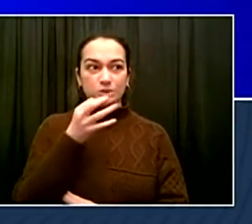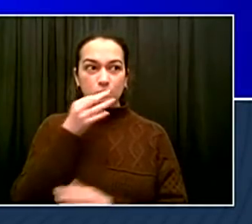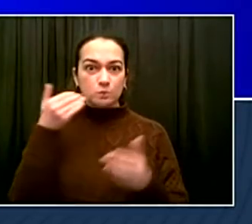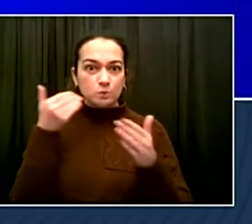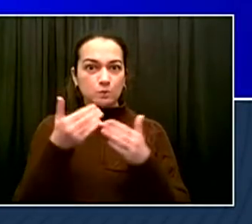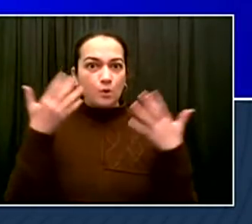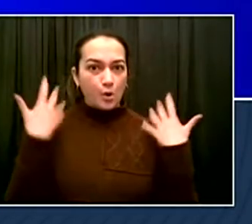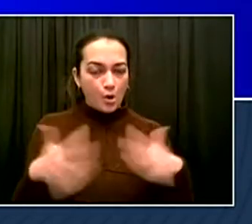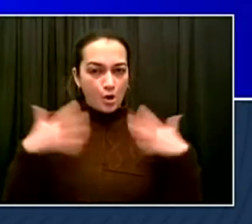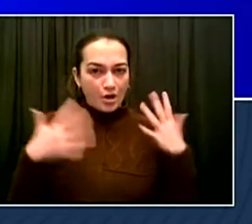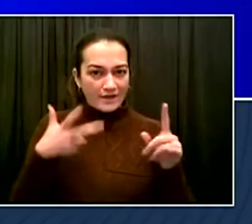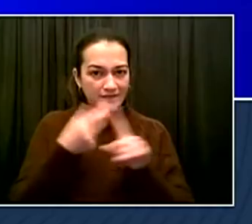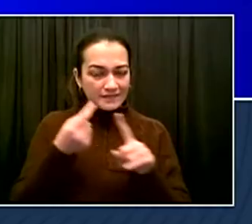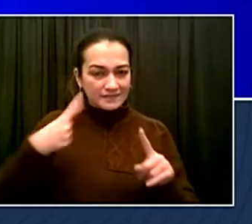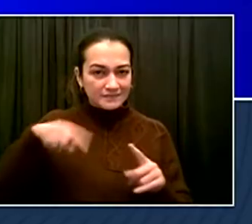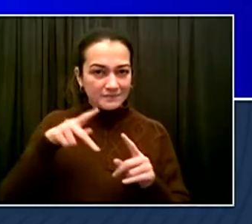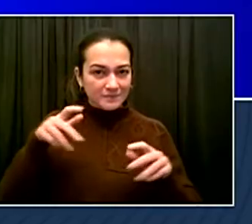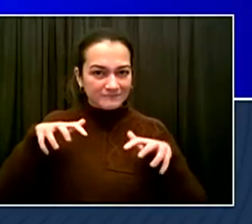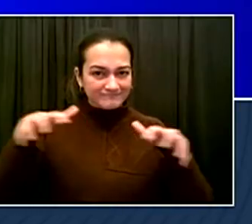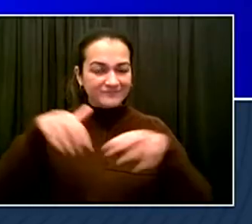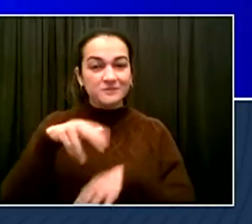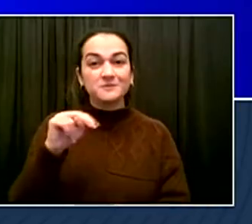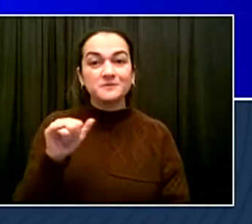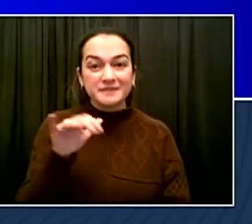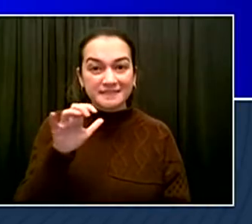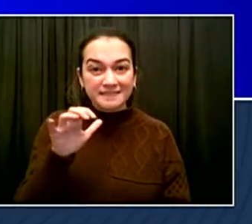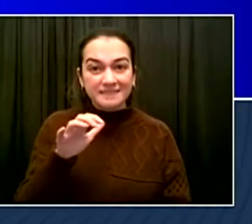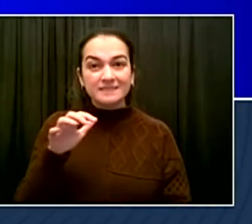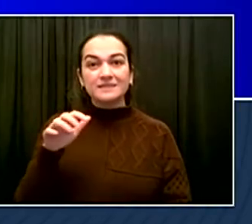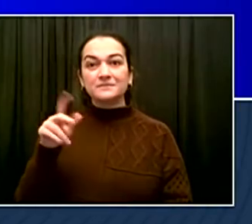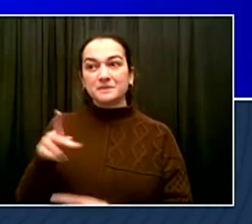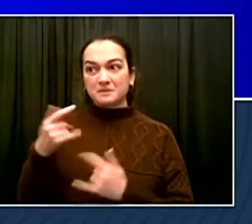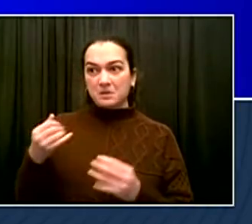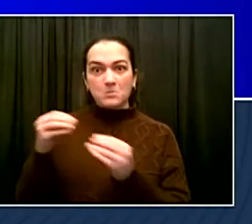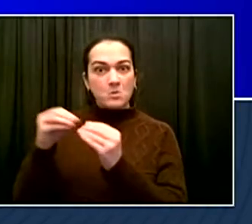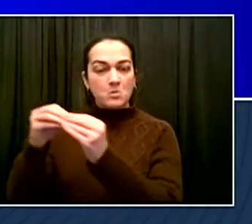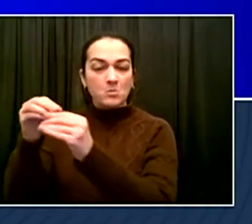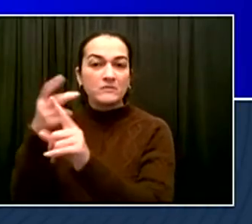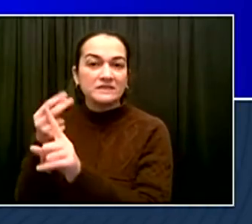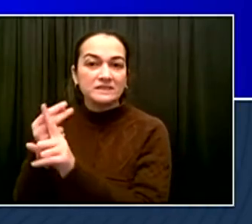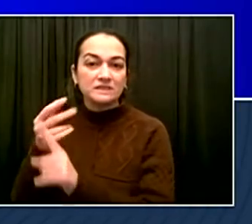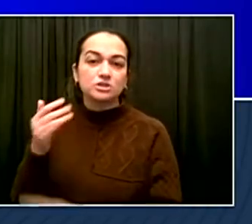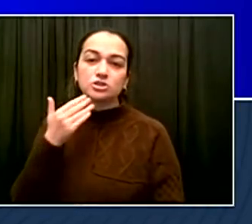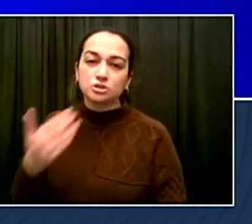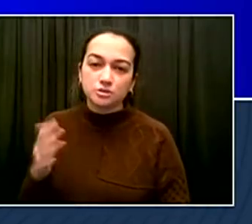STRENGTH OF OUR DEFENSE, BUT THE CHALLENGE WE ARE UP AGAINST. ADMINISTERED DOSES TO DATE WERE 13 MILLION, A STAGGERING